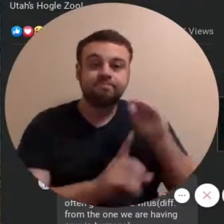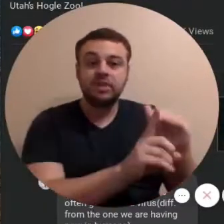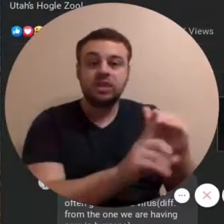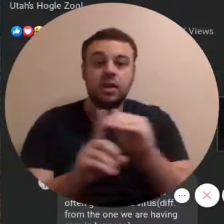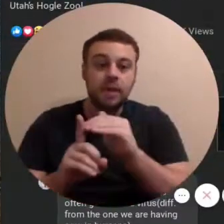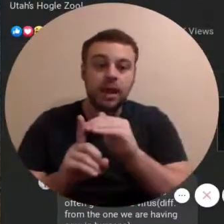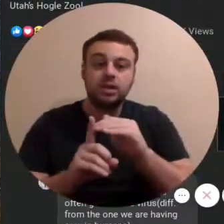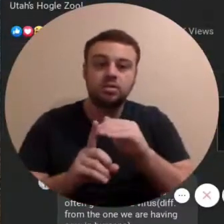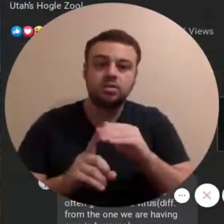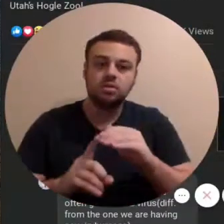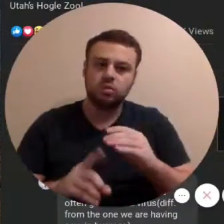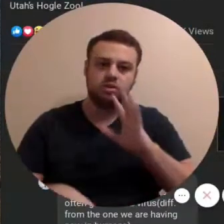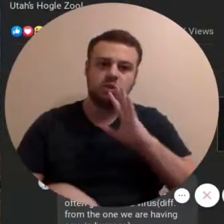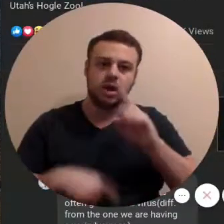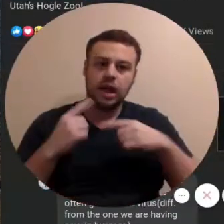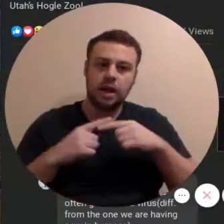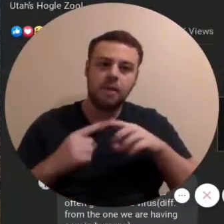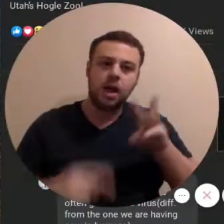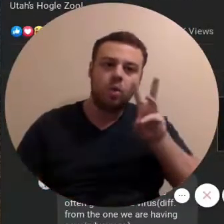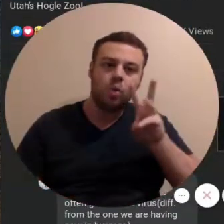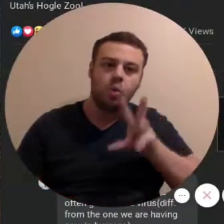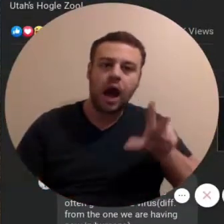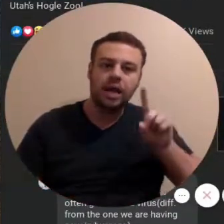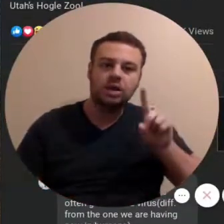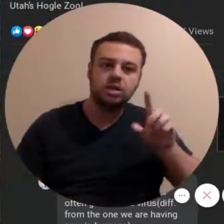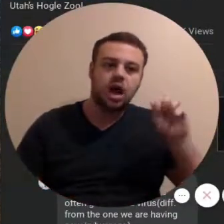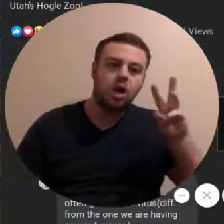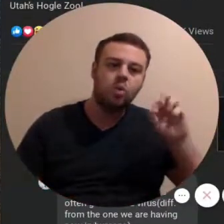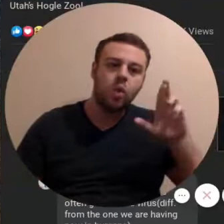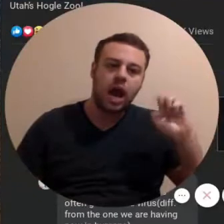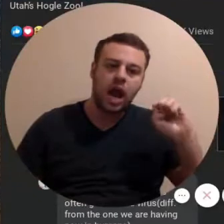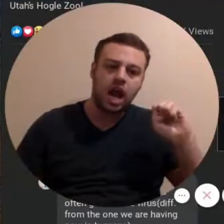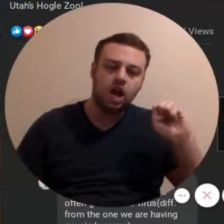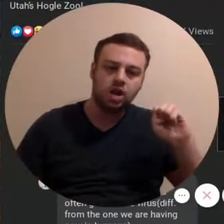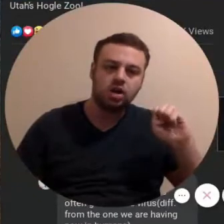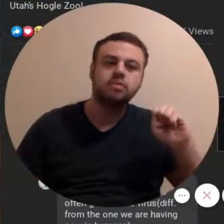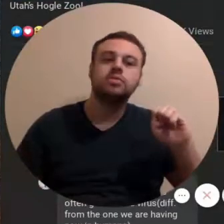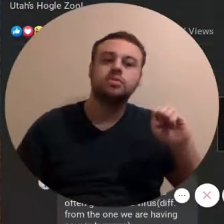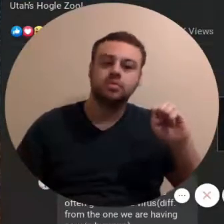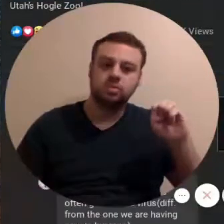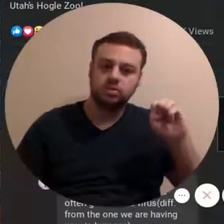mention, cause I don't think I have yet- to visit WildAwareUtah.org for more